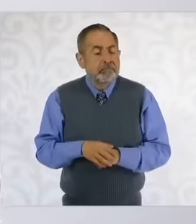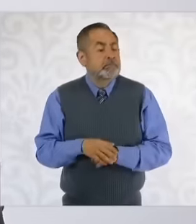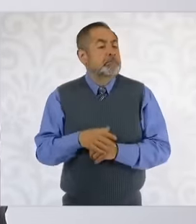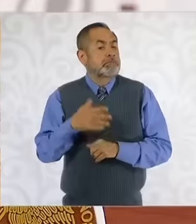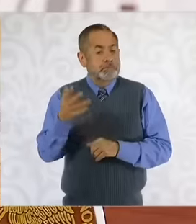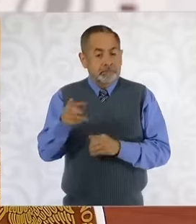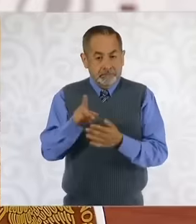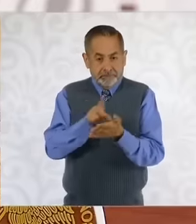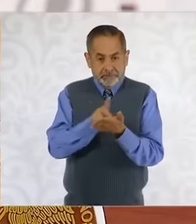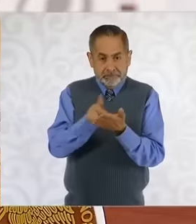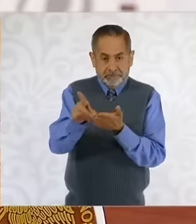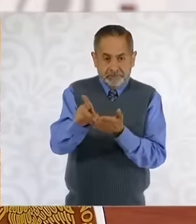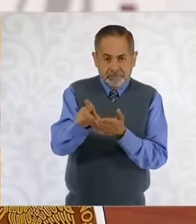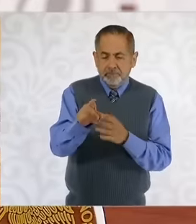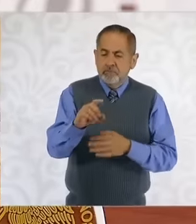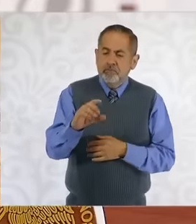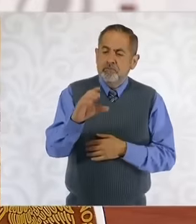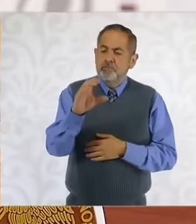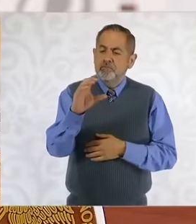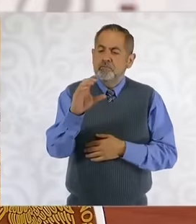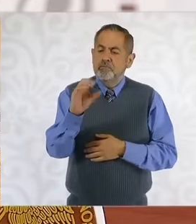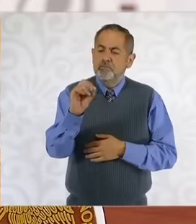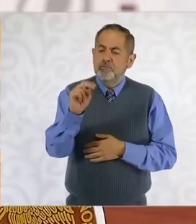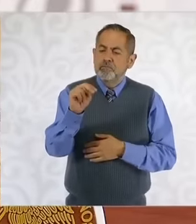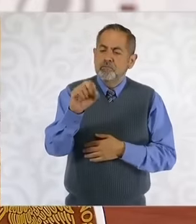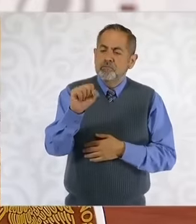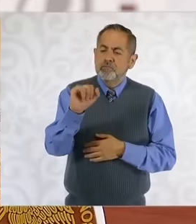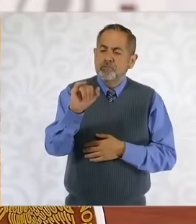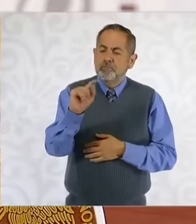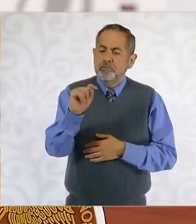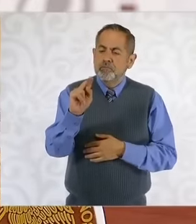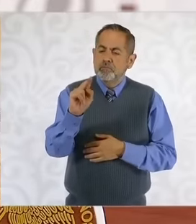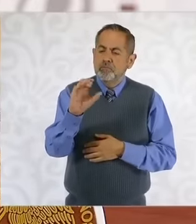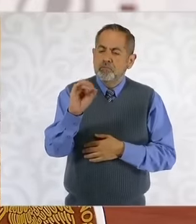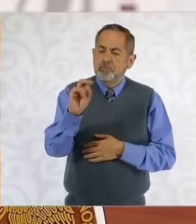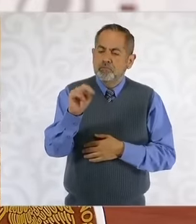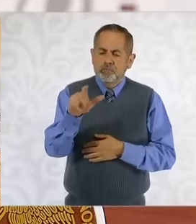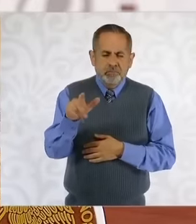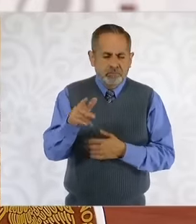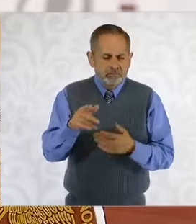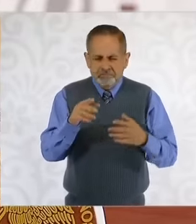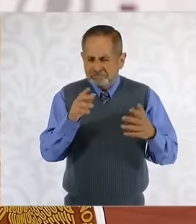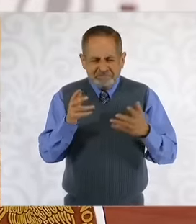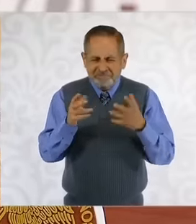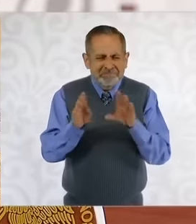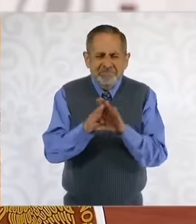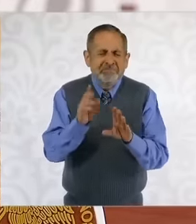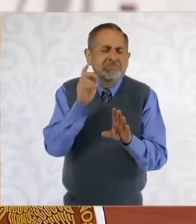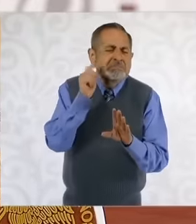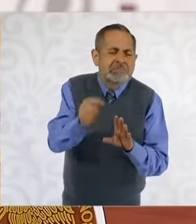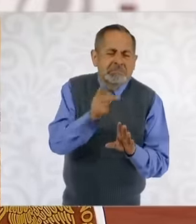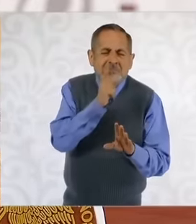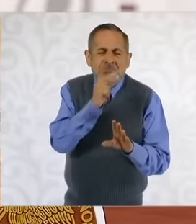is called constitutional supremacy. What is constitutional supremacy will have